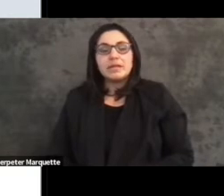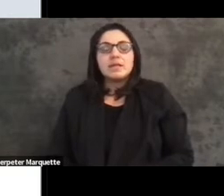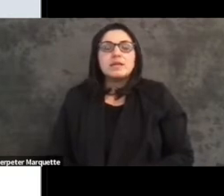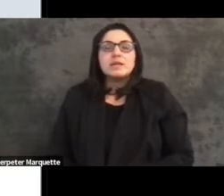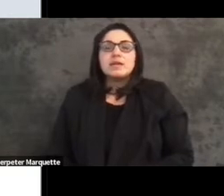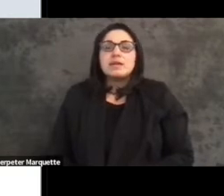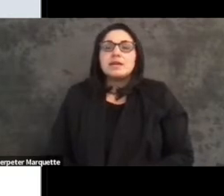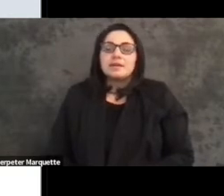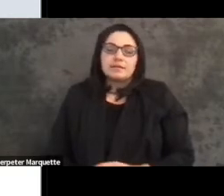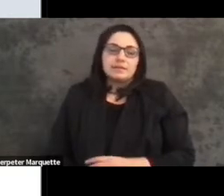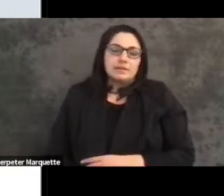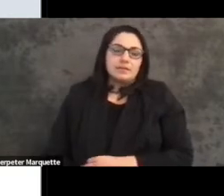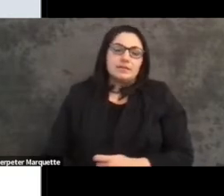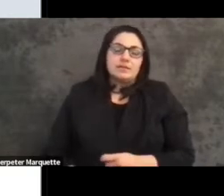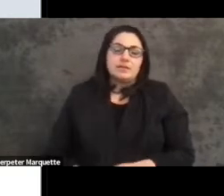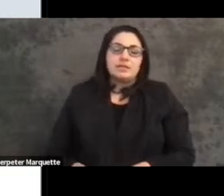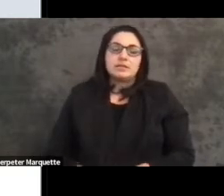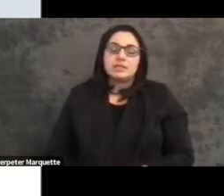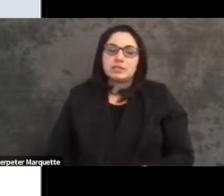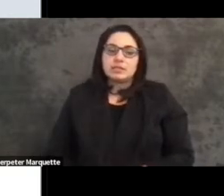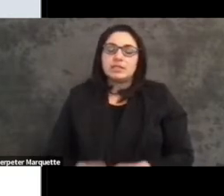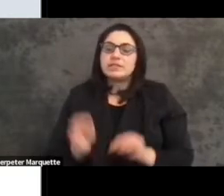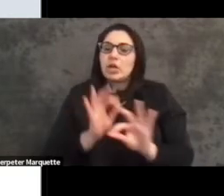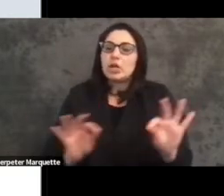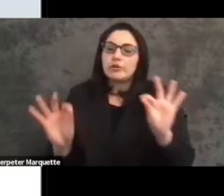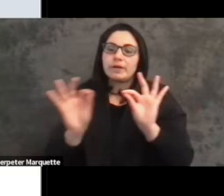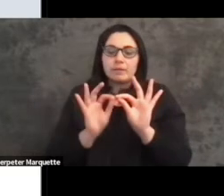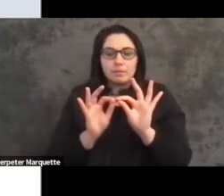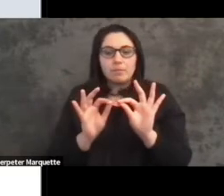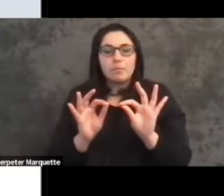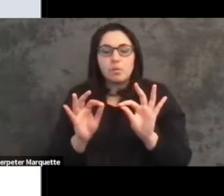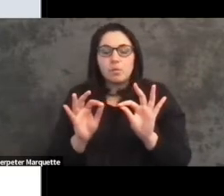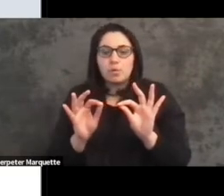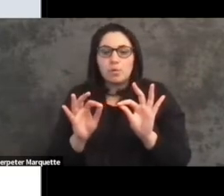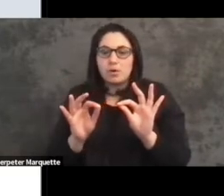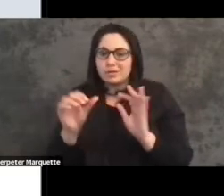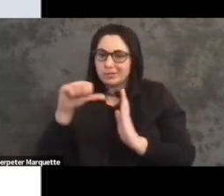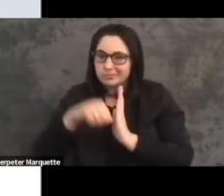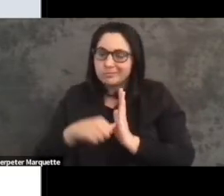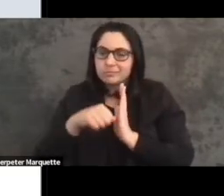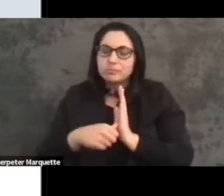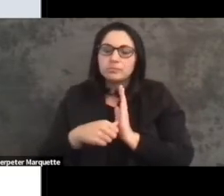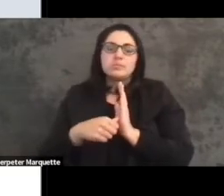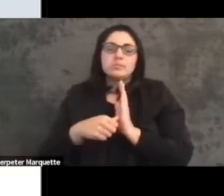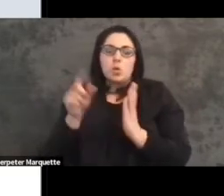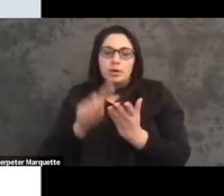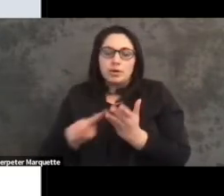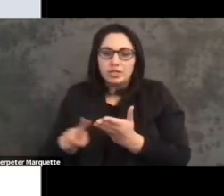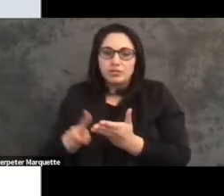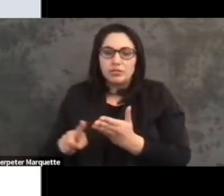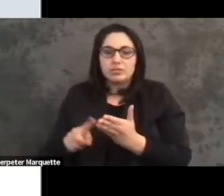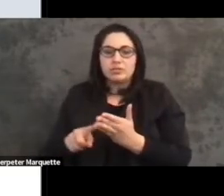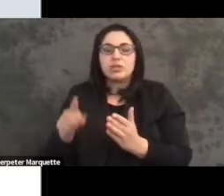please. It's pretty important for us to communicate this to counter current narratives that Long